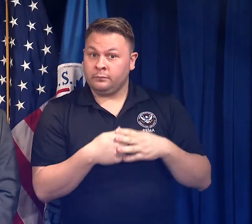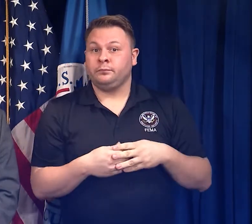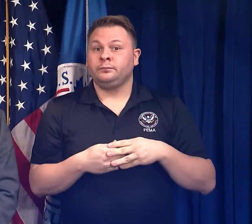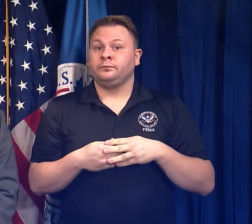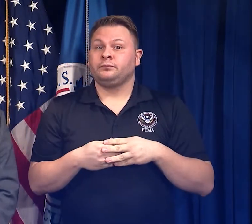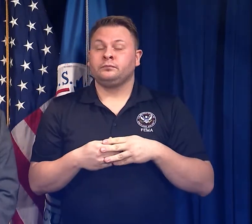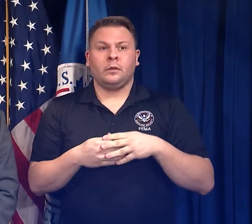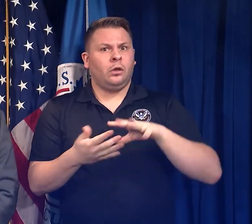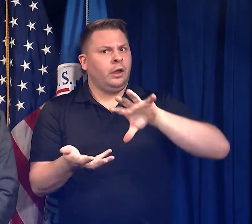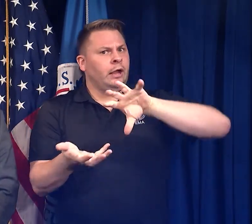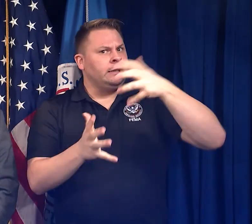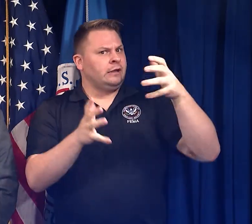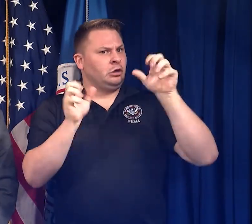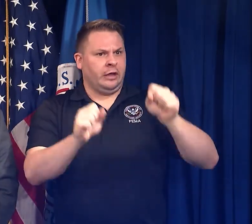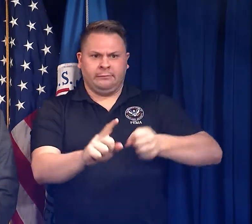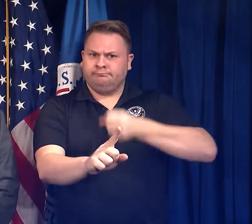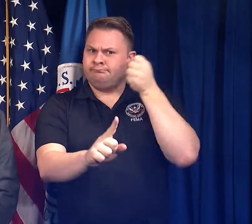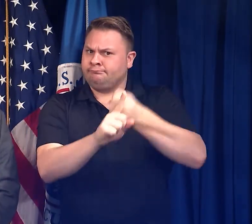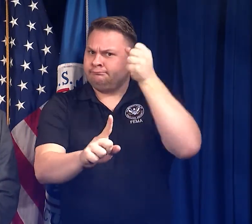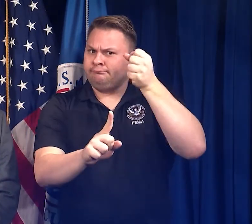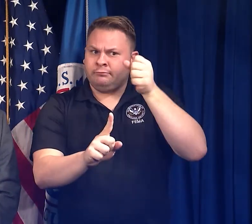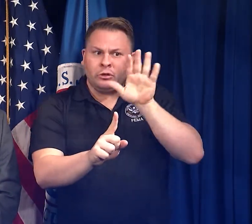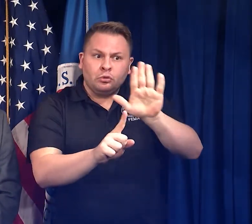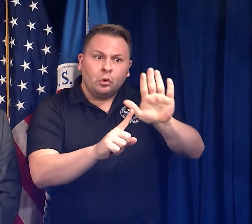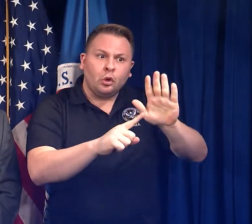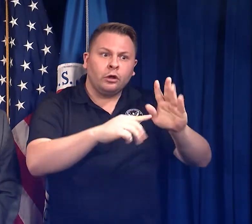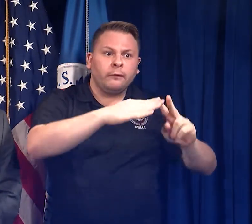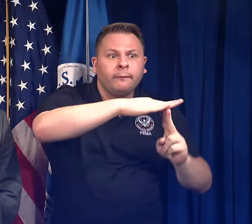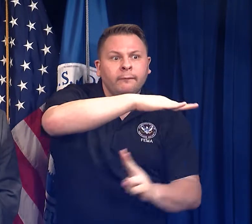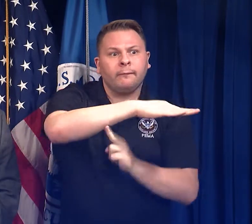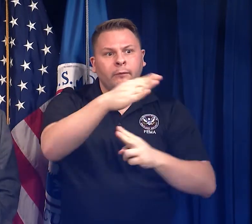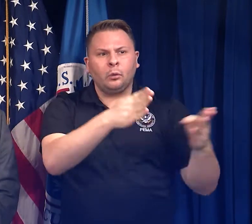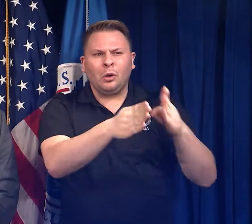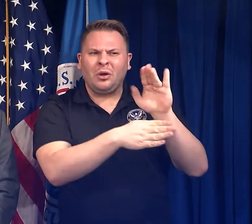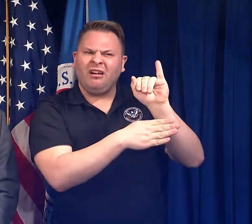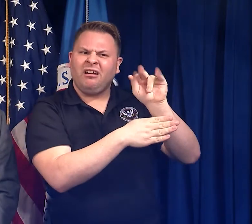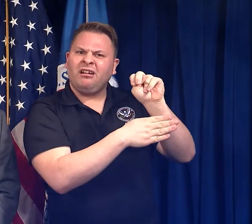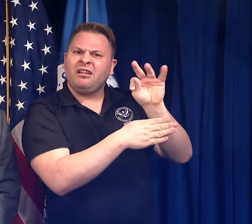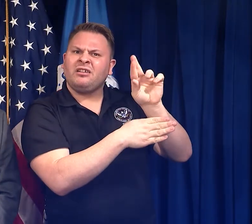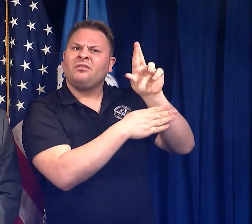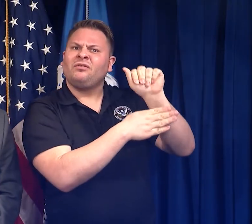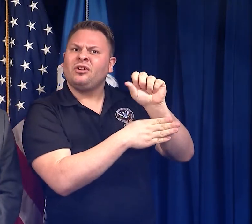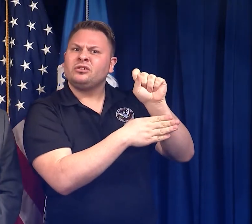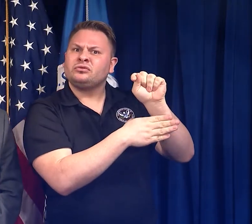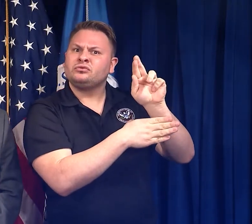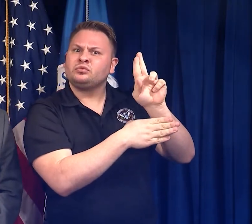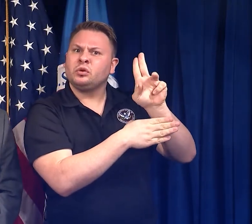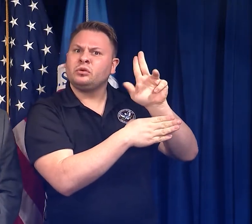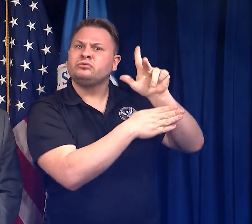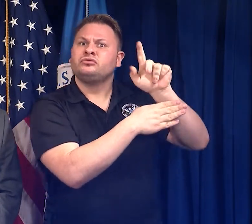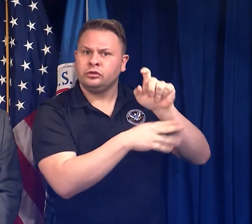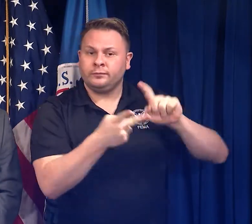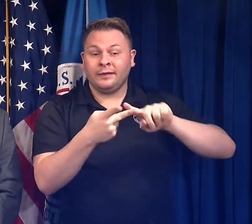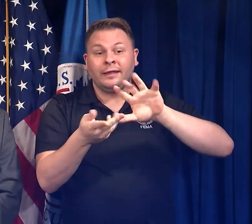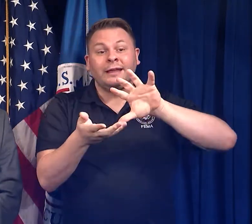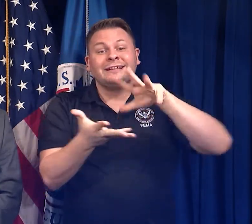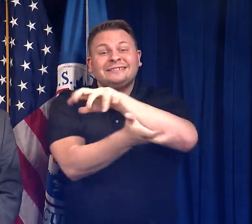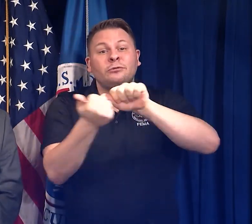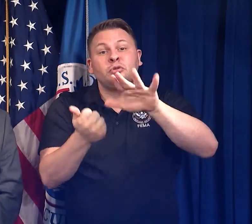A disaster could destroy a community’s infrastructure, damage buildings and homes, and severely hurt the local economy.